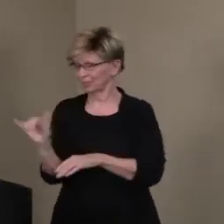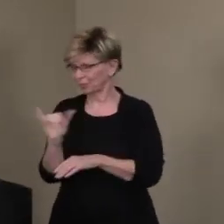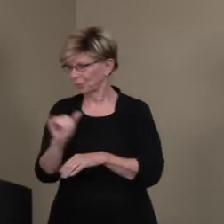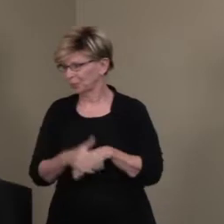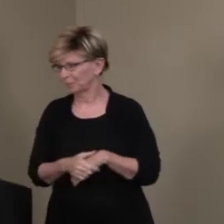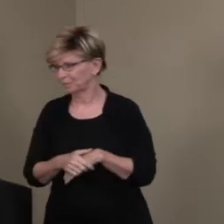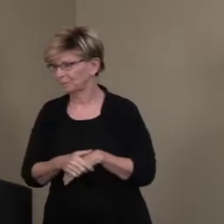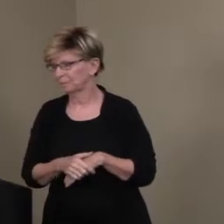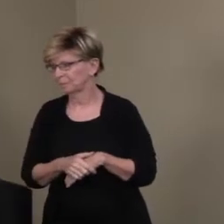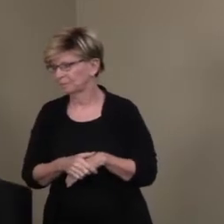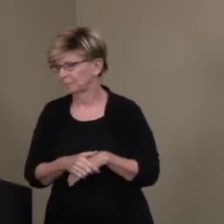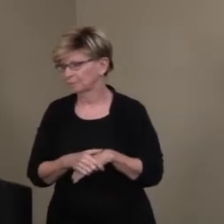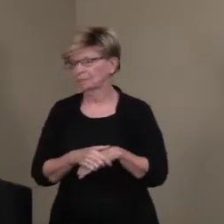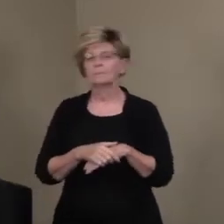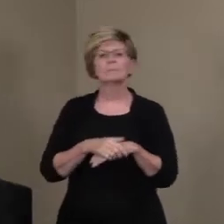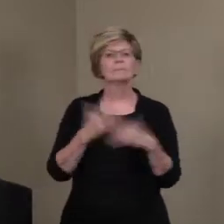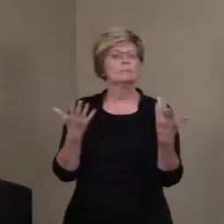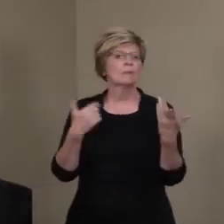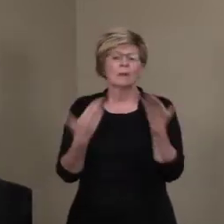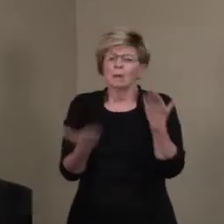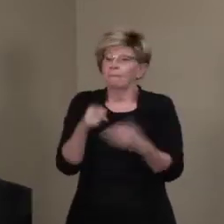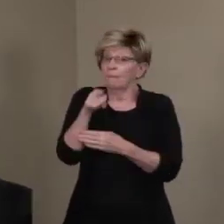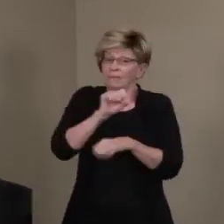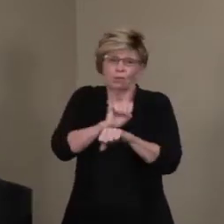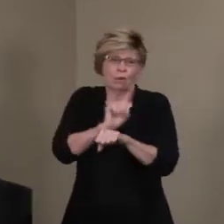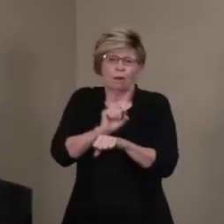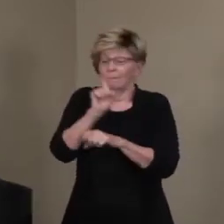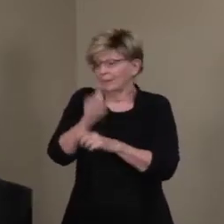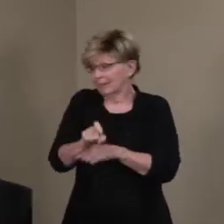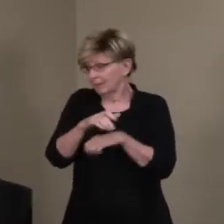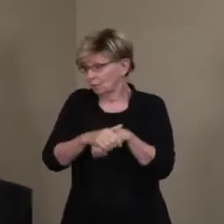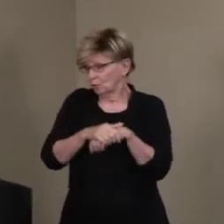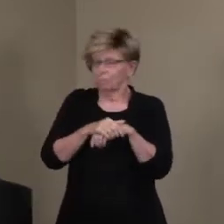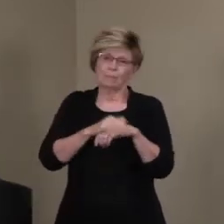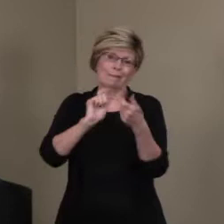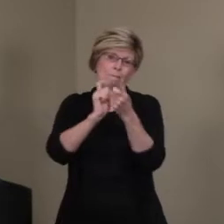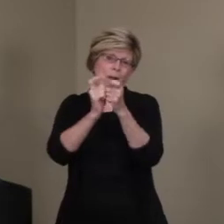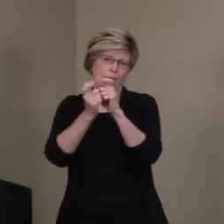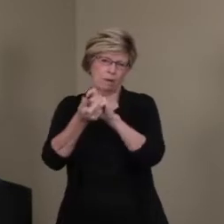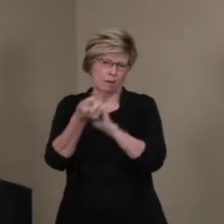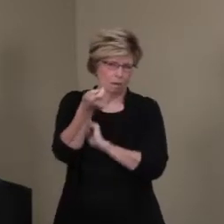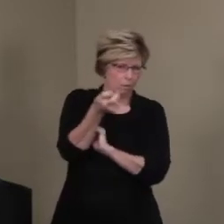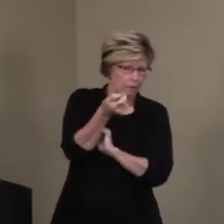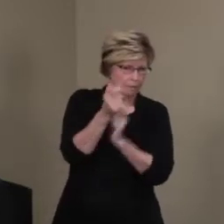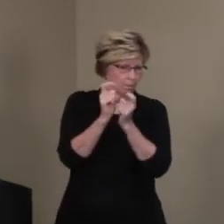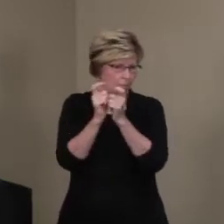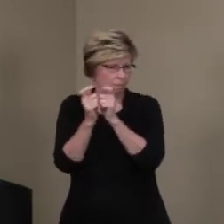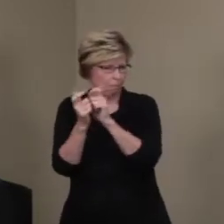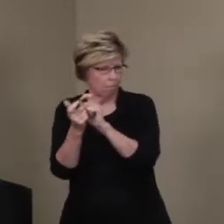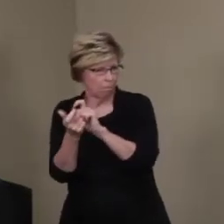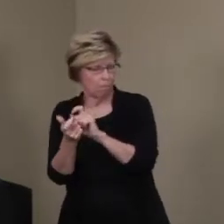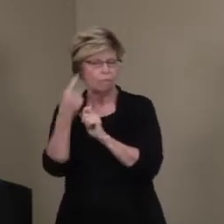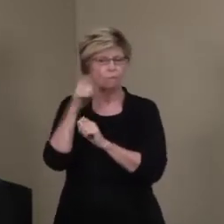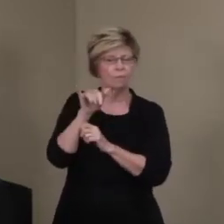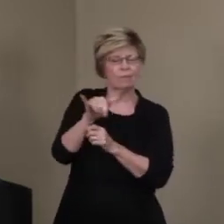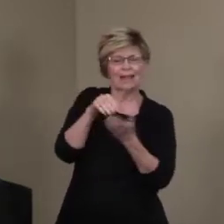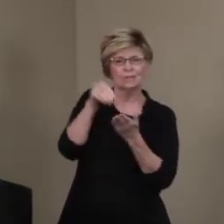employer as well as their employees as well perhaps there is a need for some